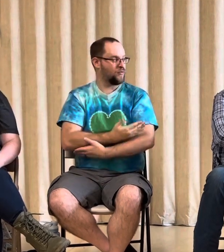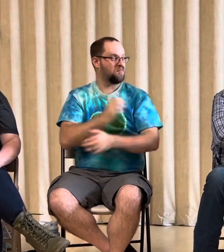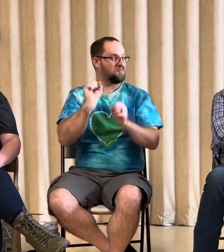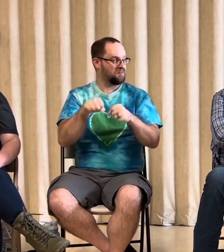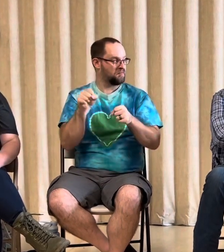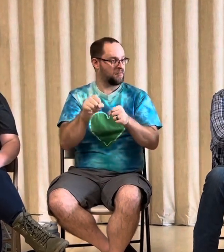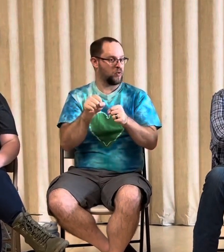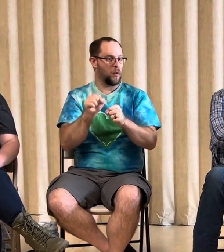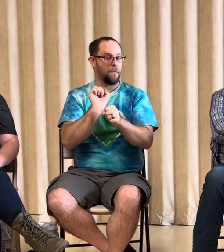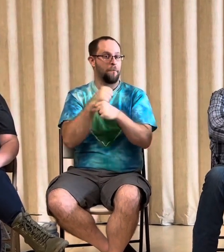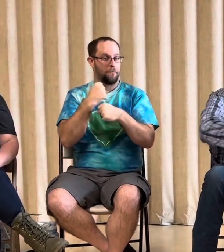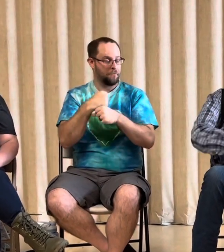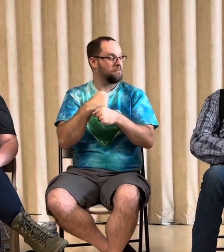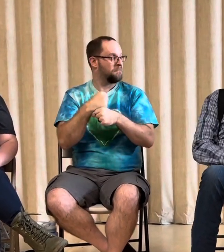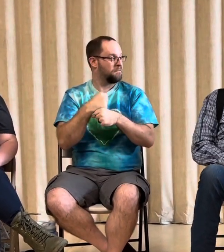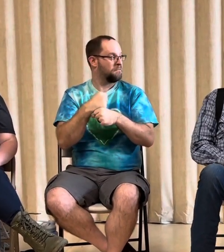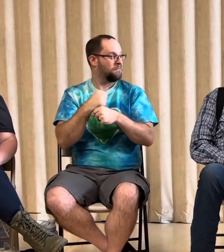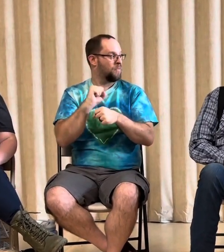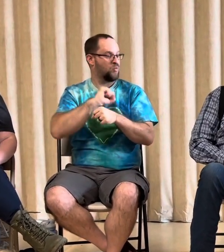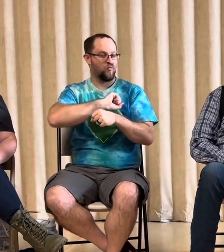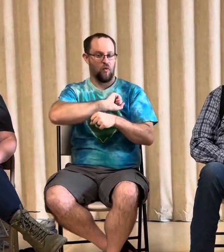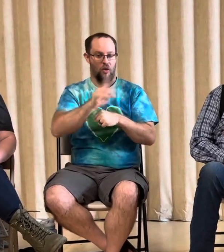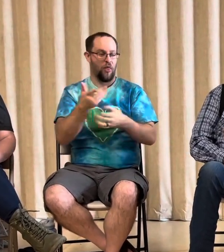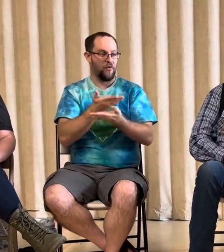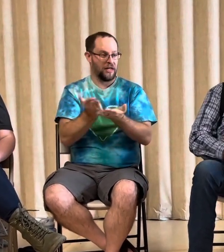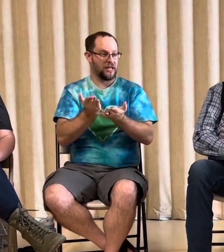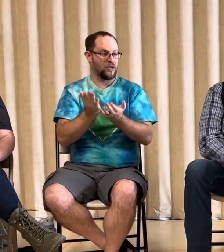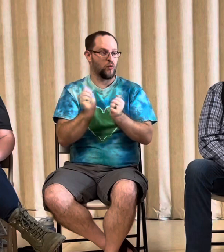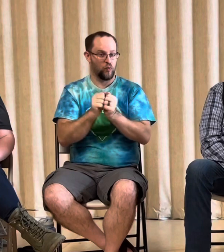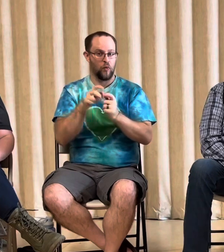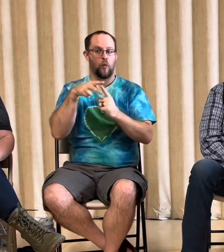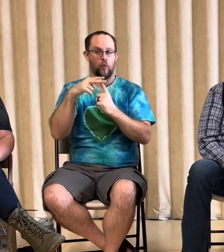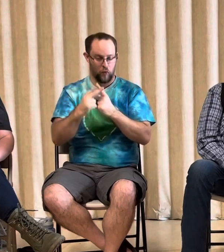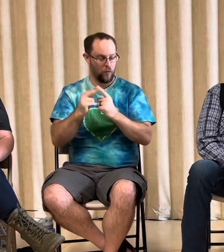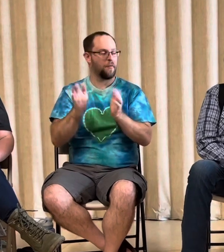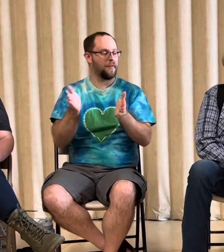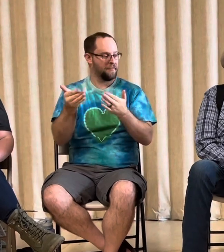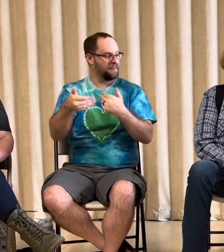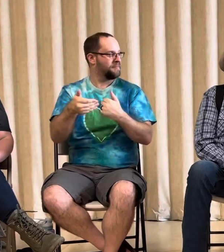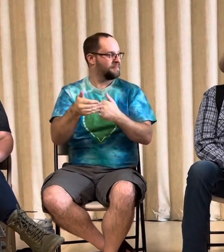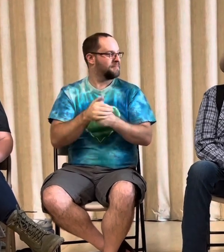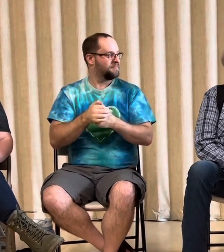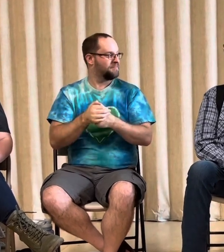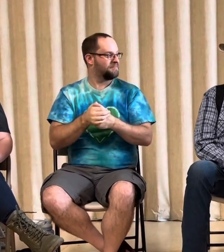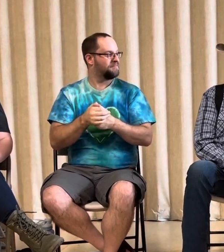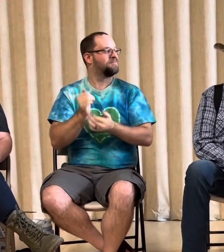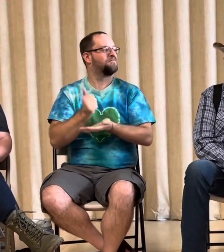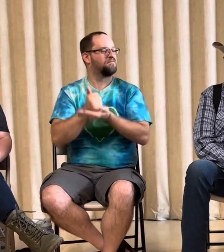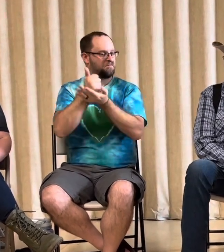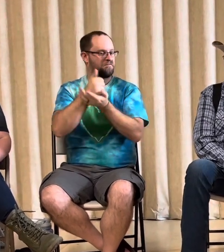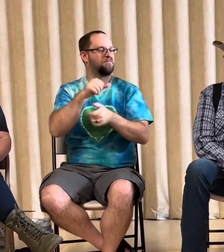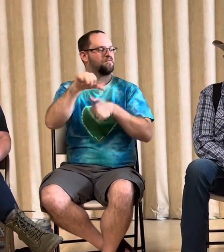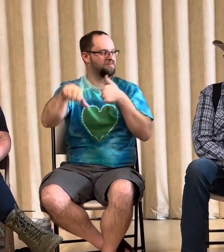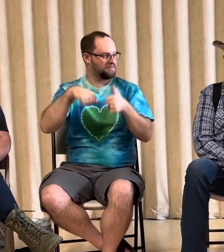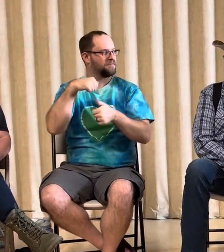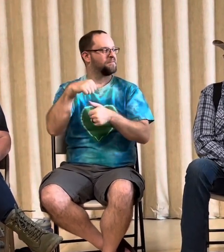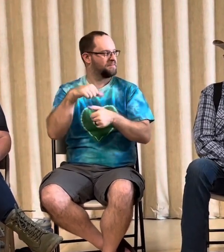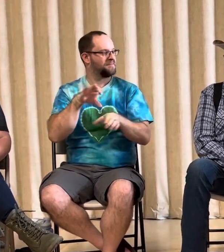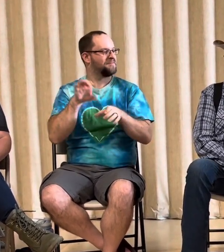make all of those things with the toolbox. And they were able to help each other do that.